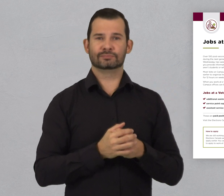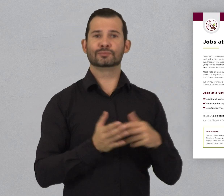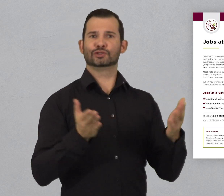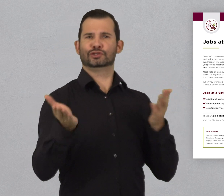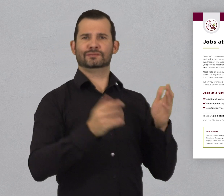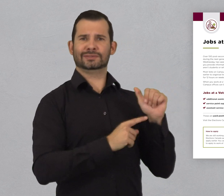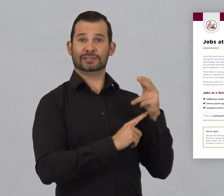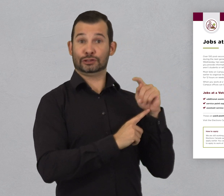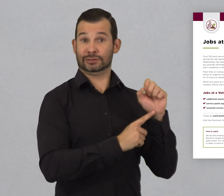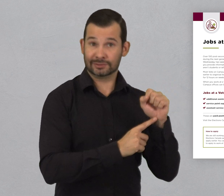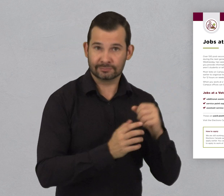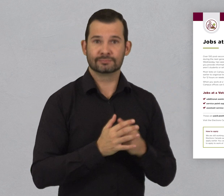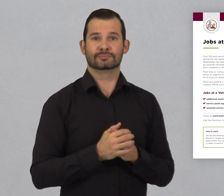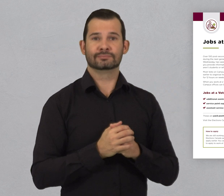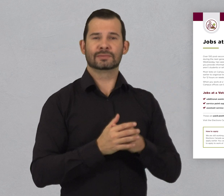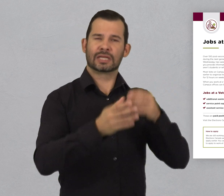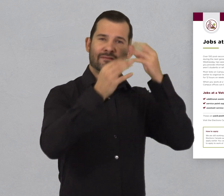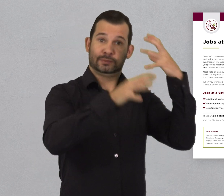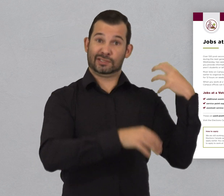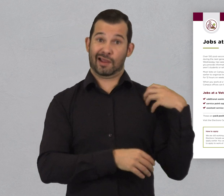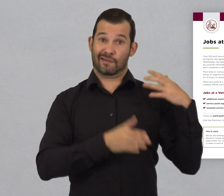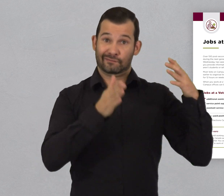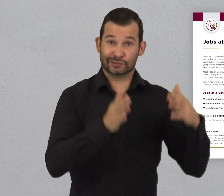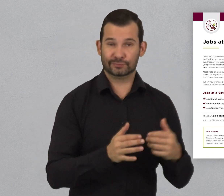• service agents • information officer